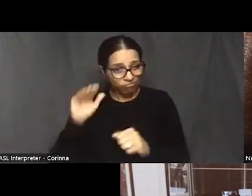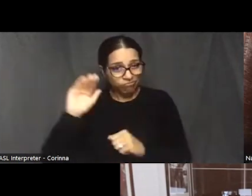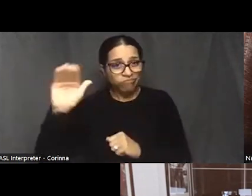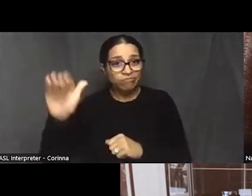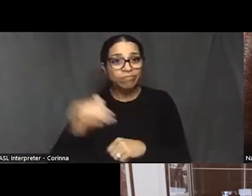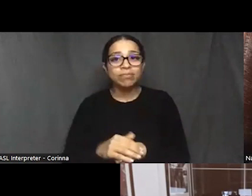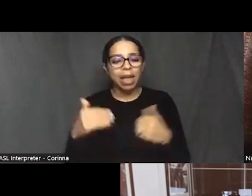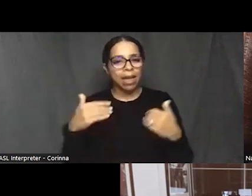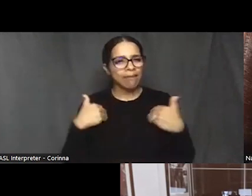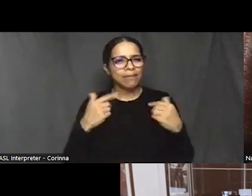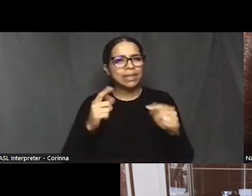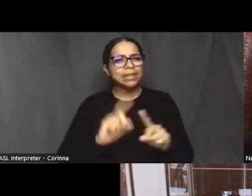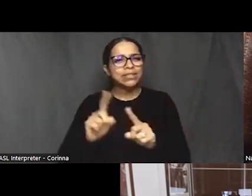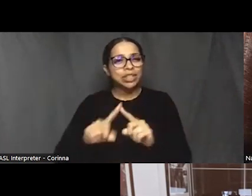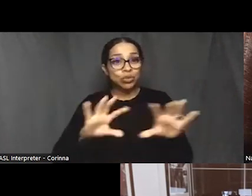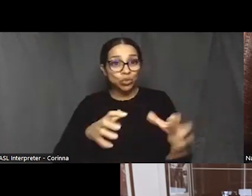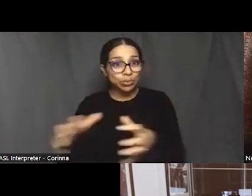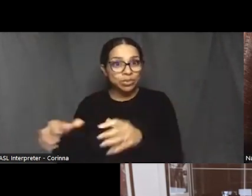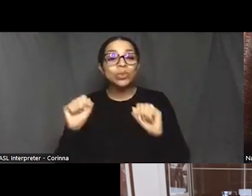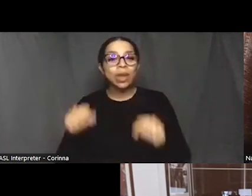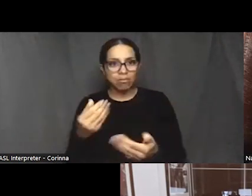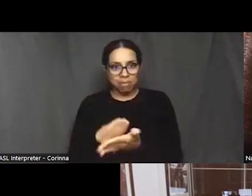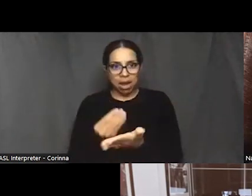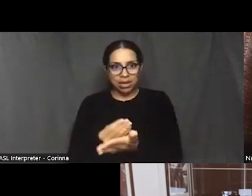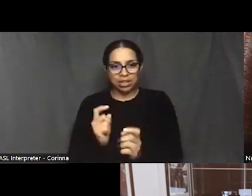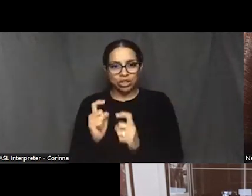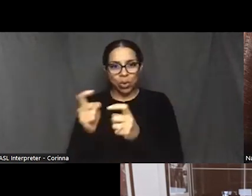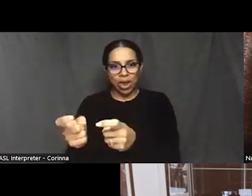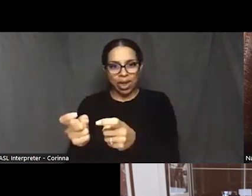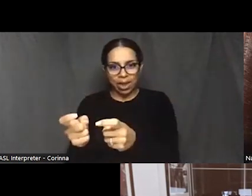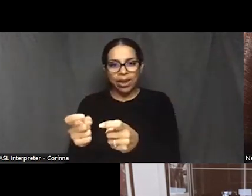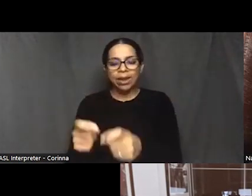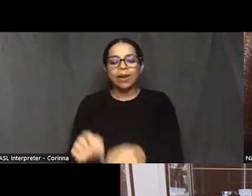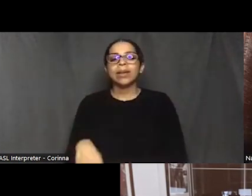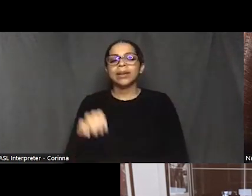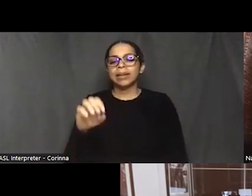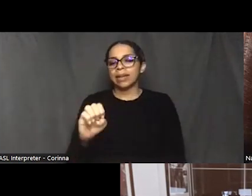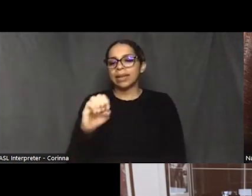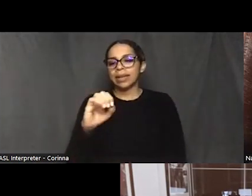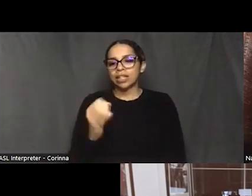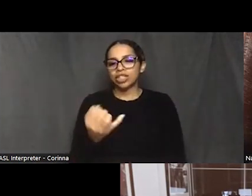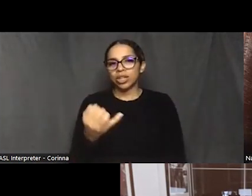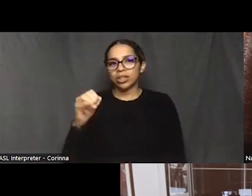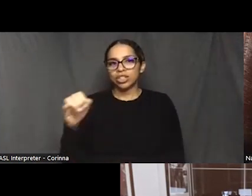if you go to EJJI.org.